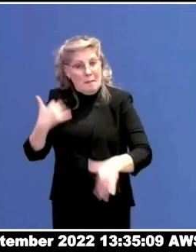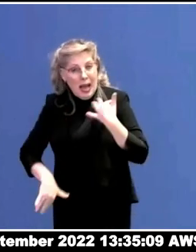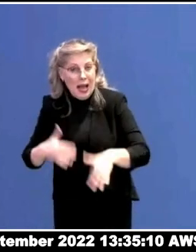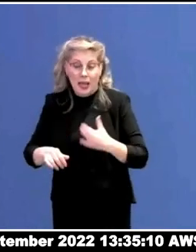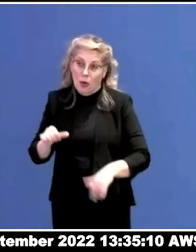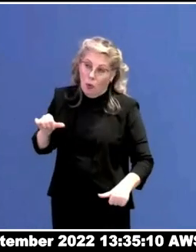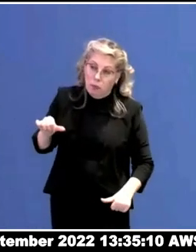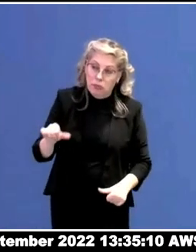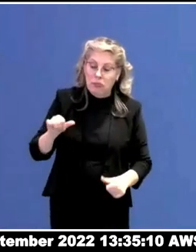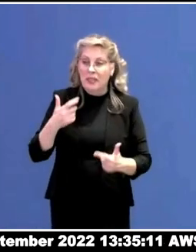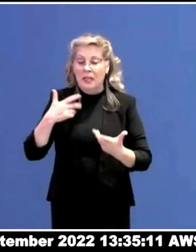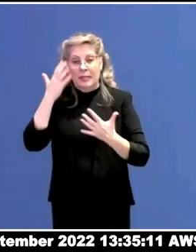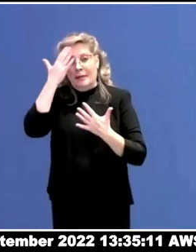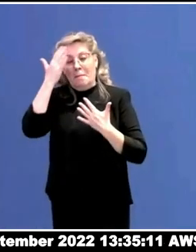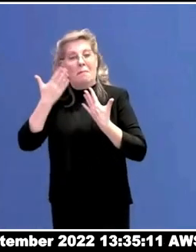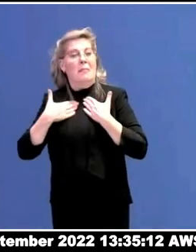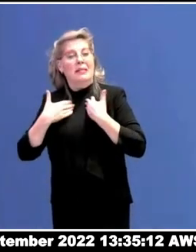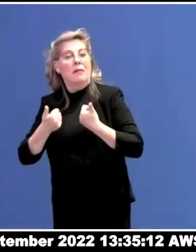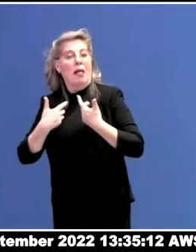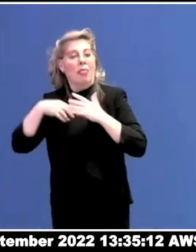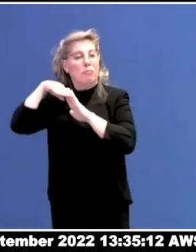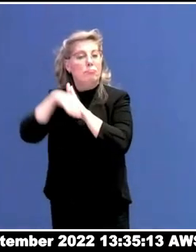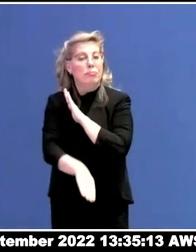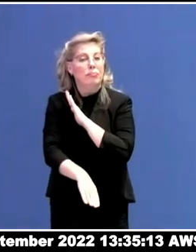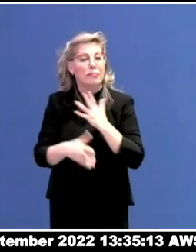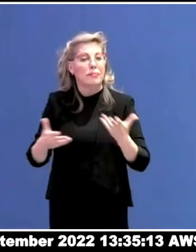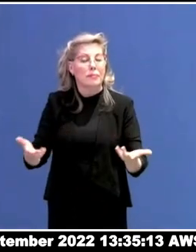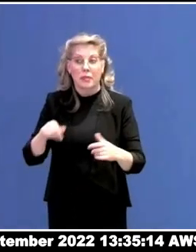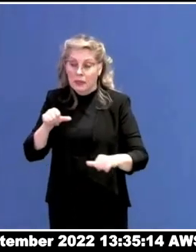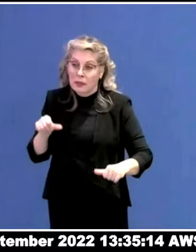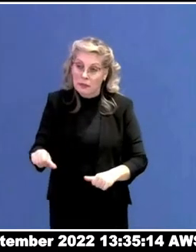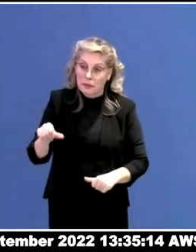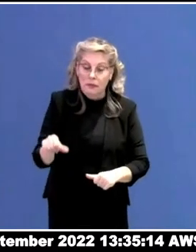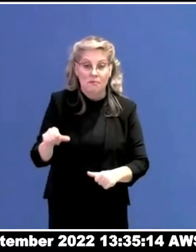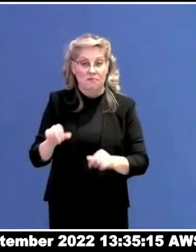inquests where a woman is buzzing for assistance and nobody comes. That's just the reality.